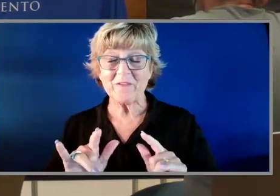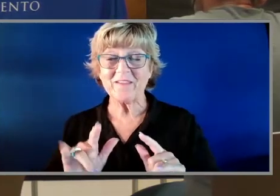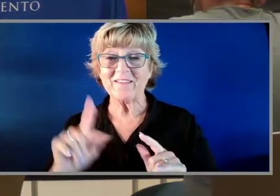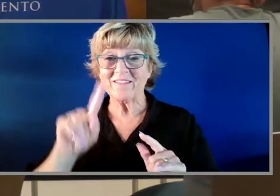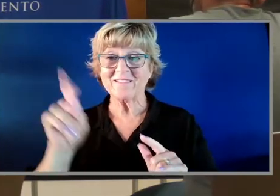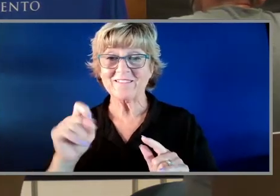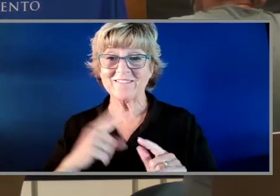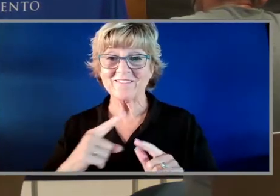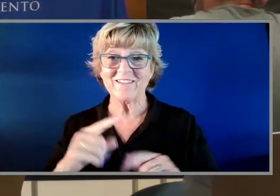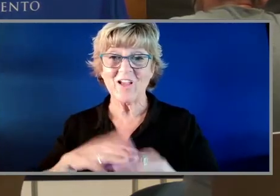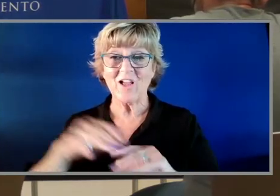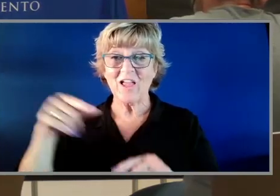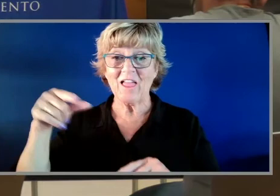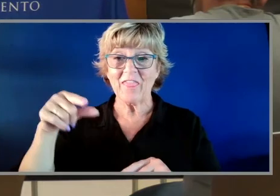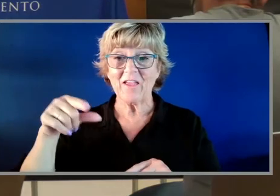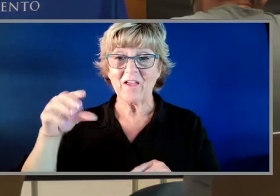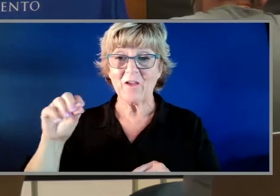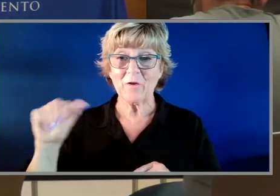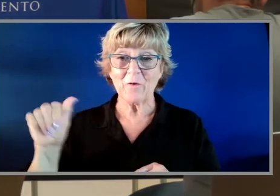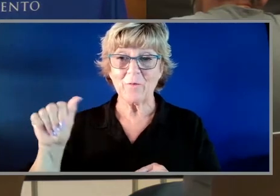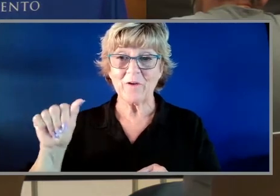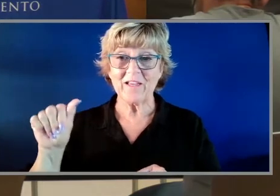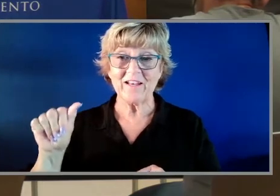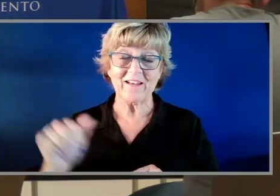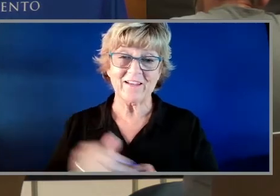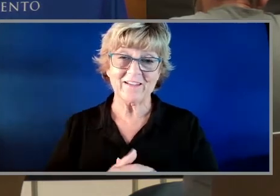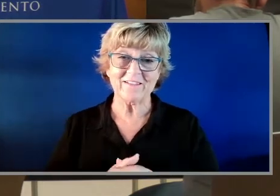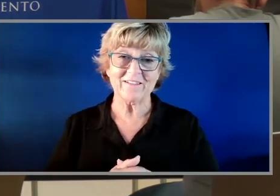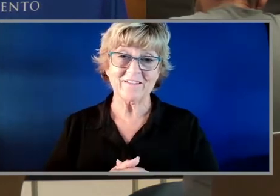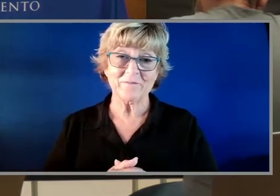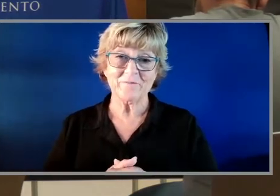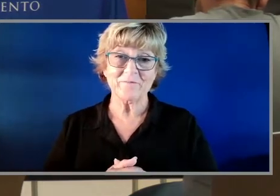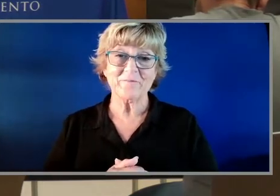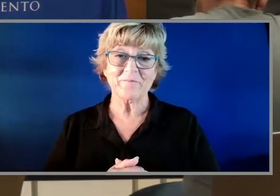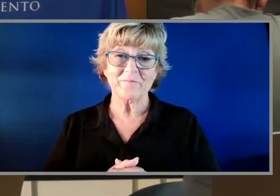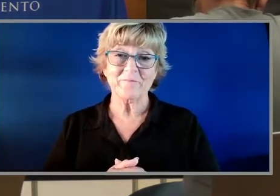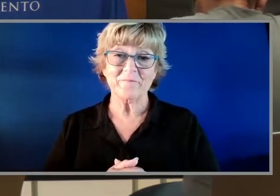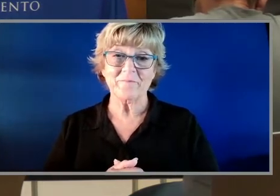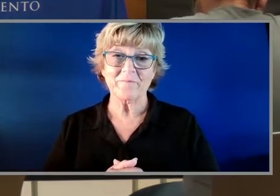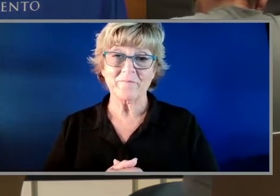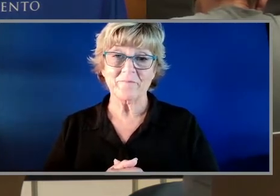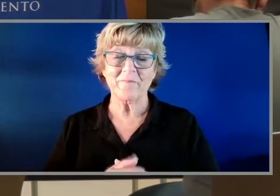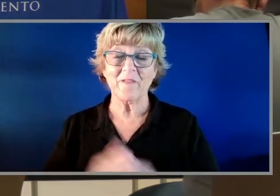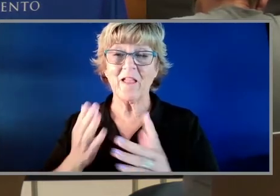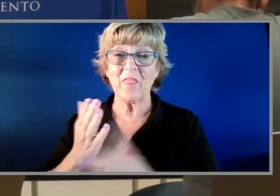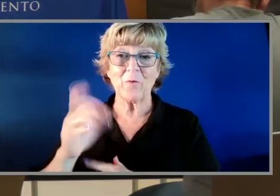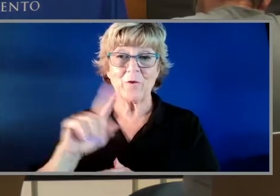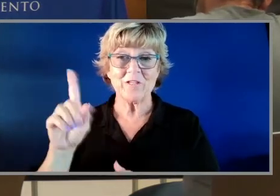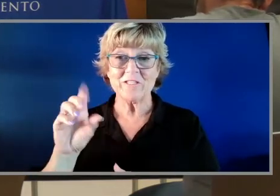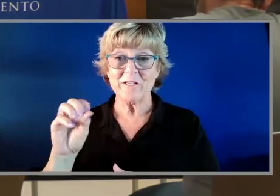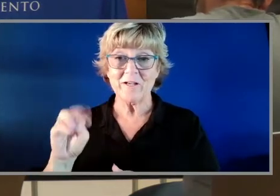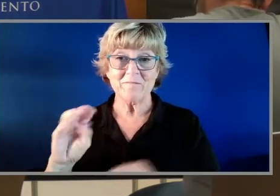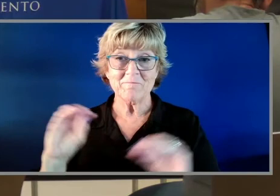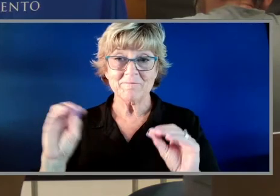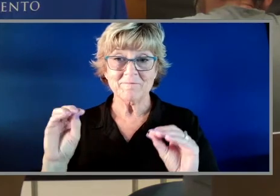Florence Evans: Okay, and it looks like I don't see any. Studio: More questions coming in through their question and answer field of zoom.